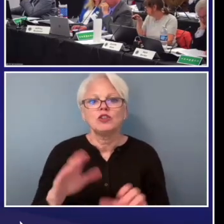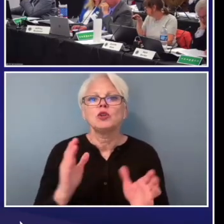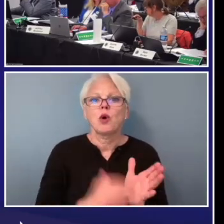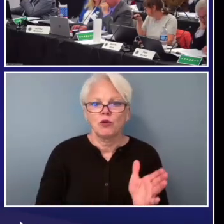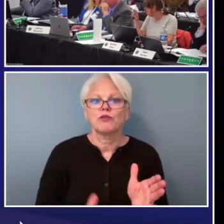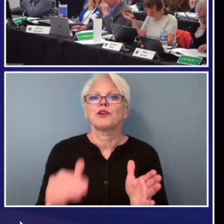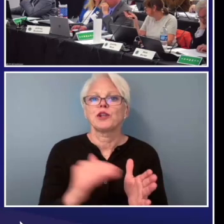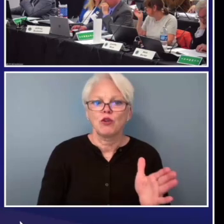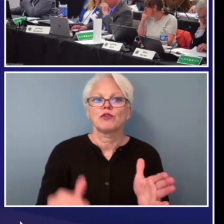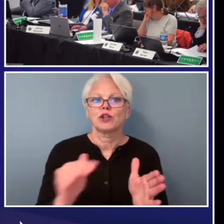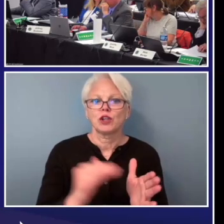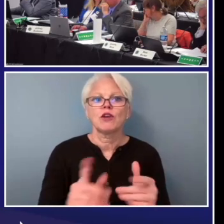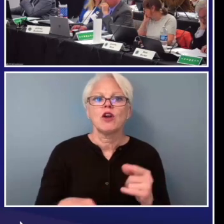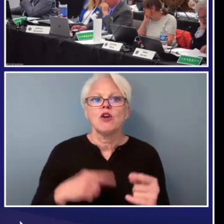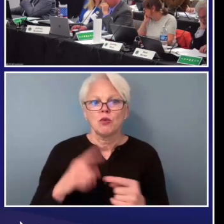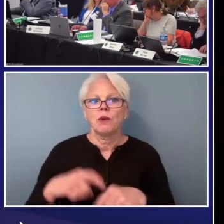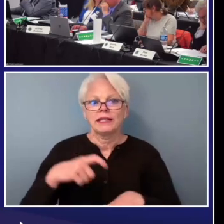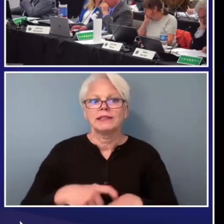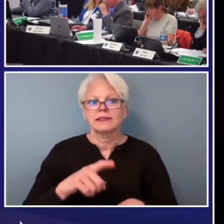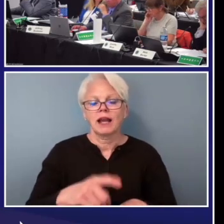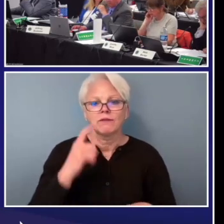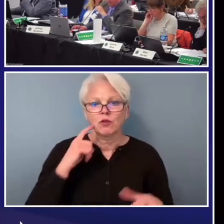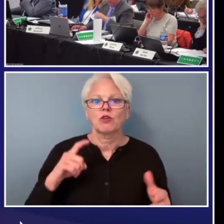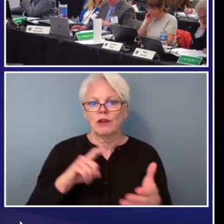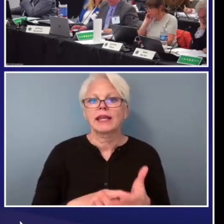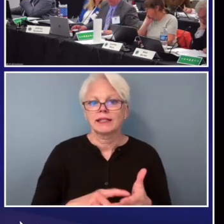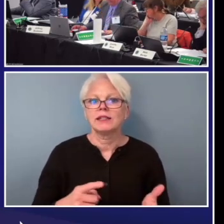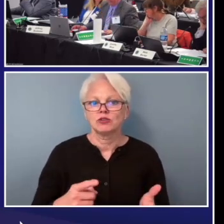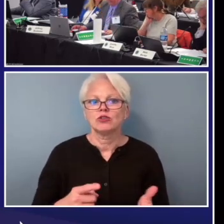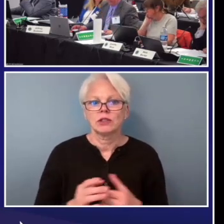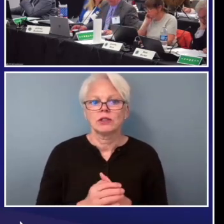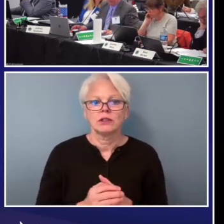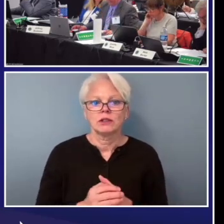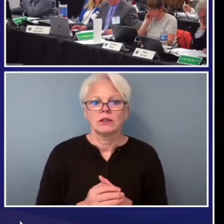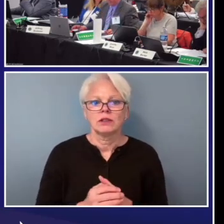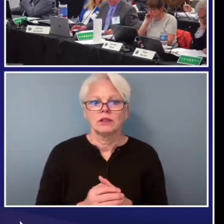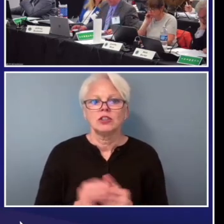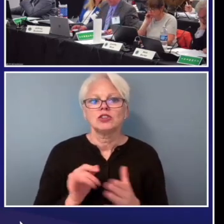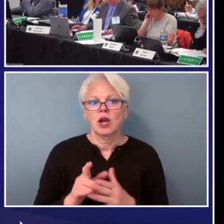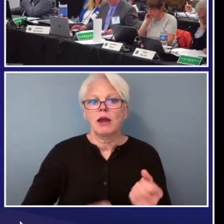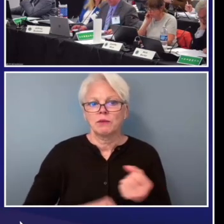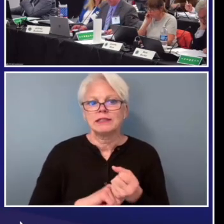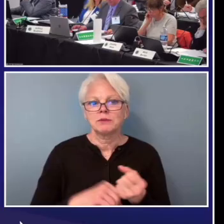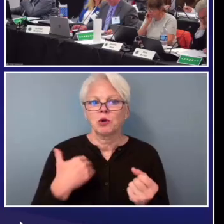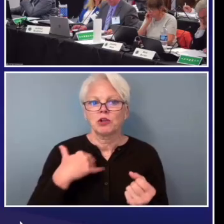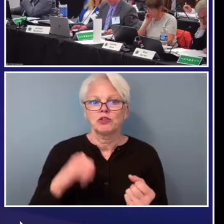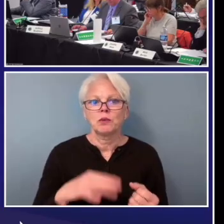um, when they're up for recognition. So, um, that is something that I would support to have in um, regulations.